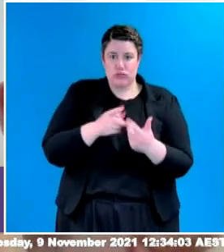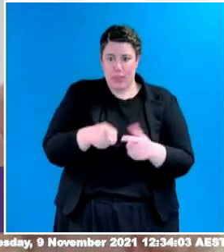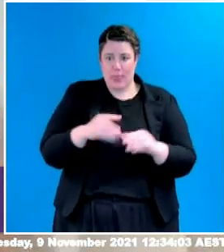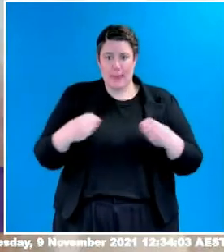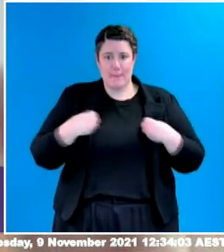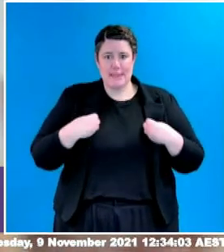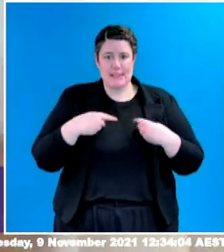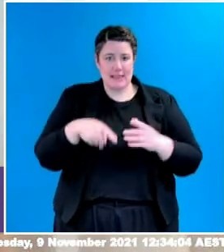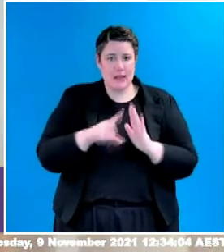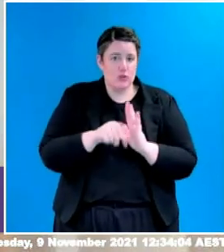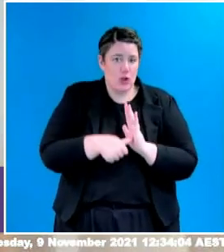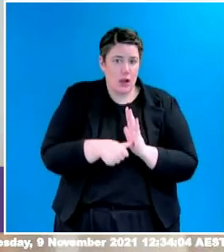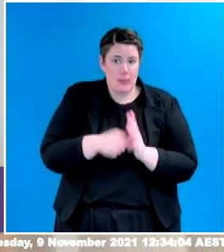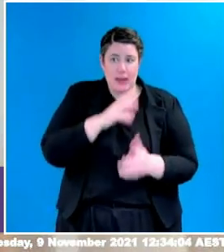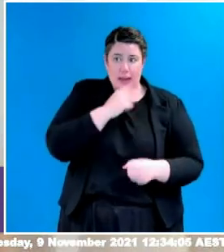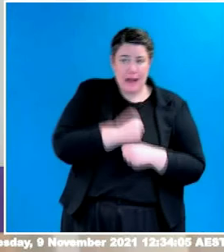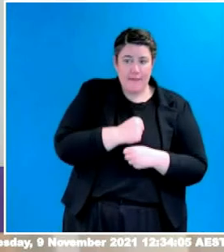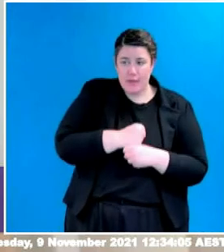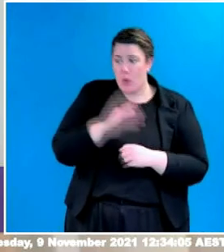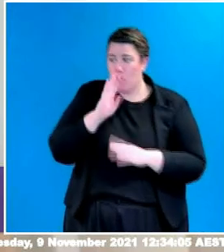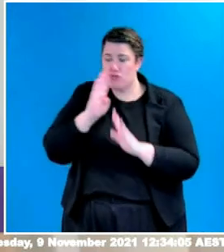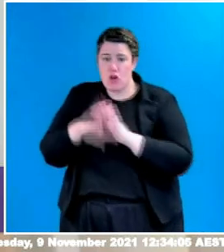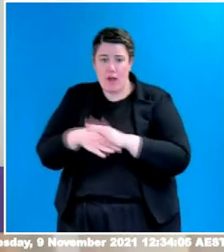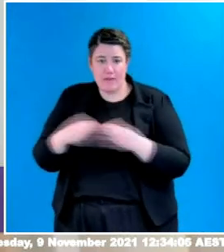whether they are in government or in the private sector.